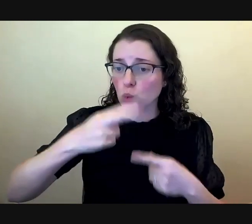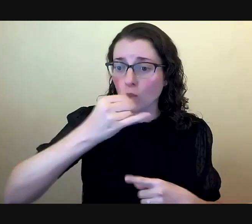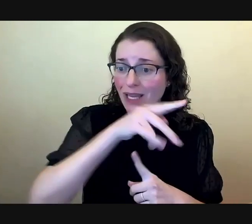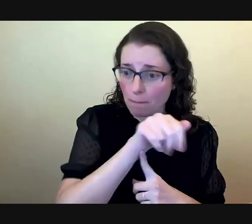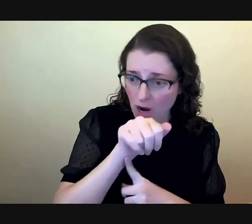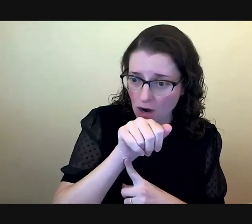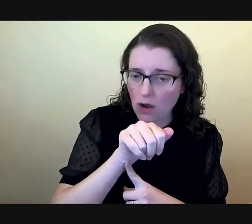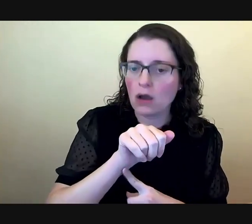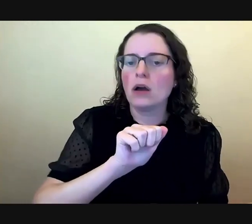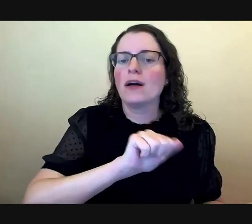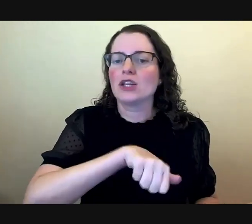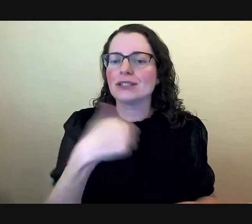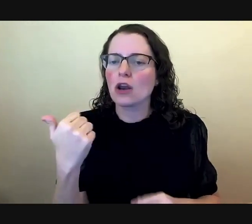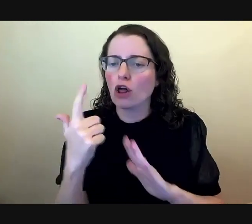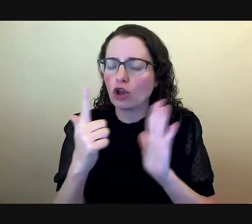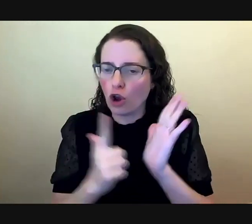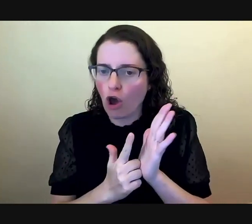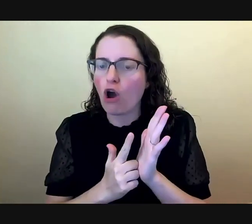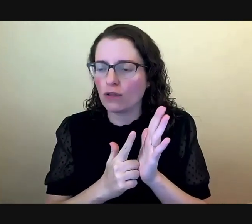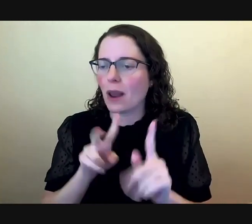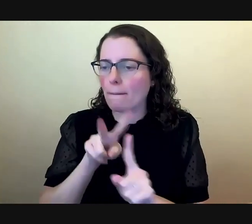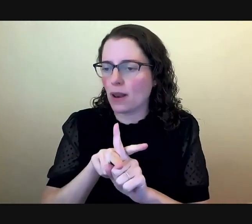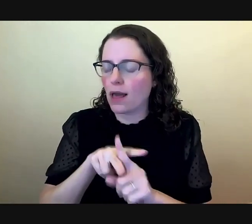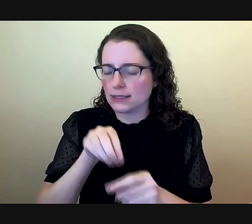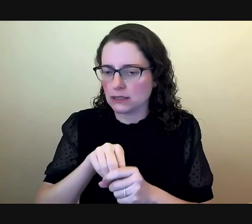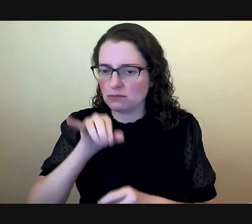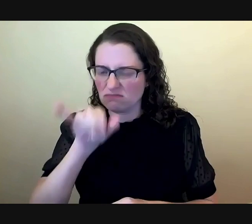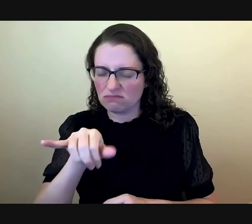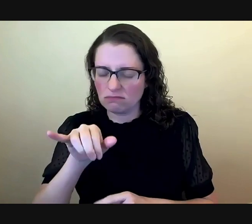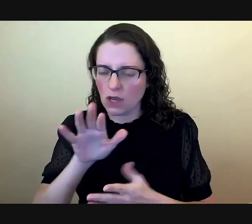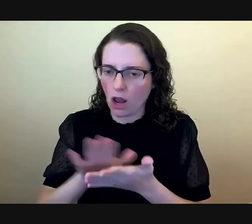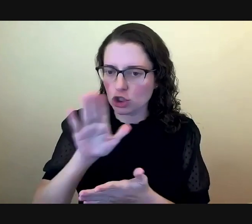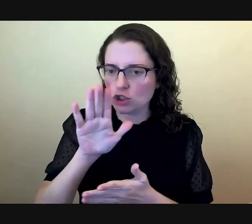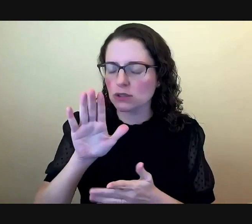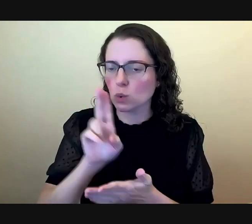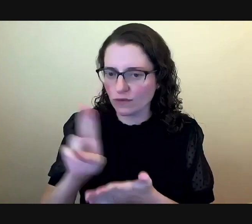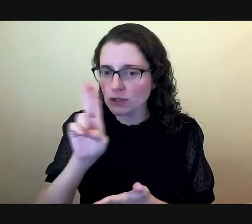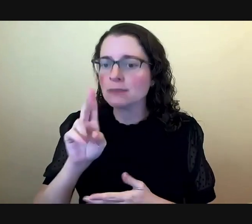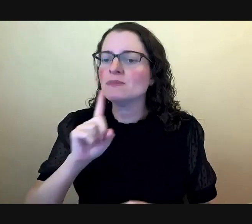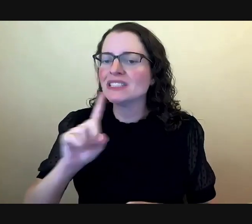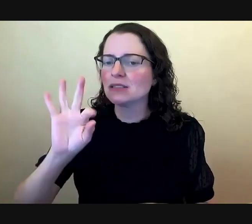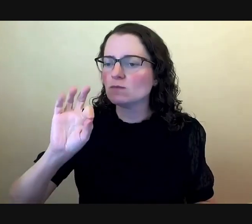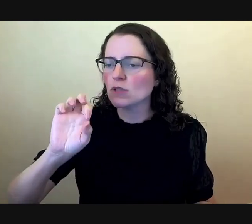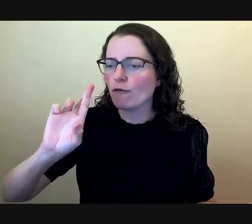In addition to HIPAA, there's another law that applies in these settings.